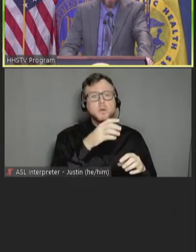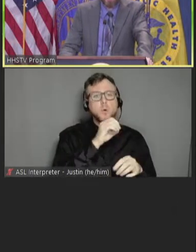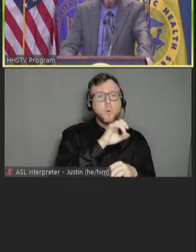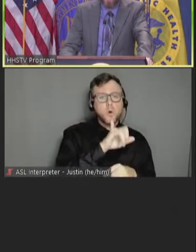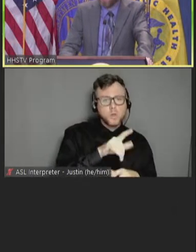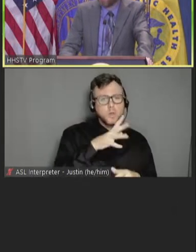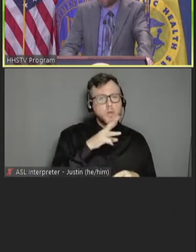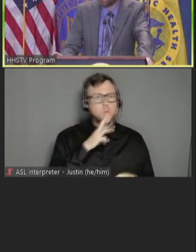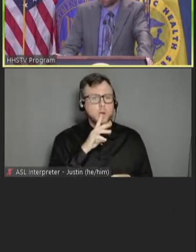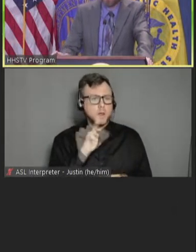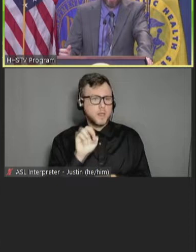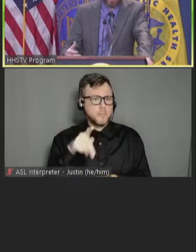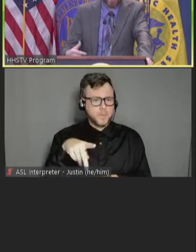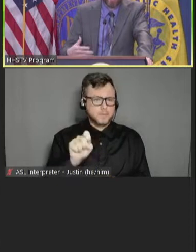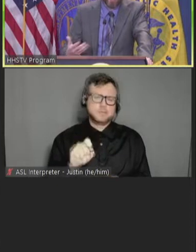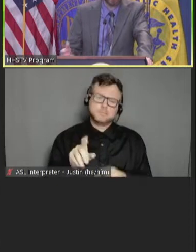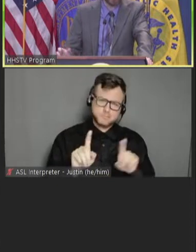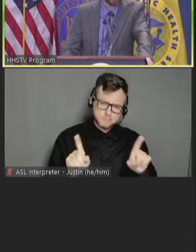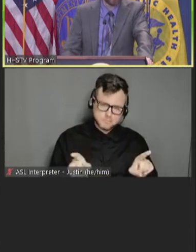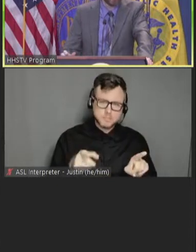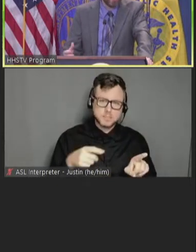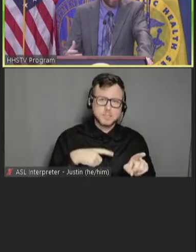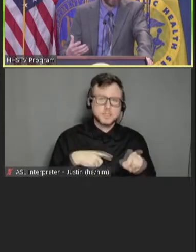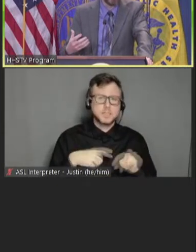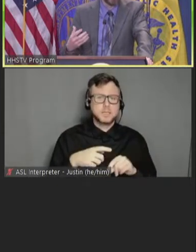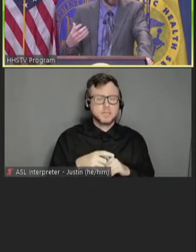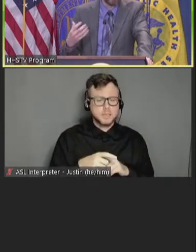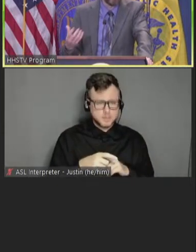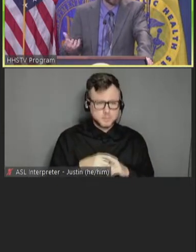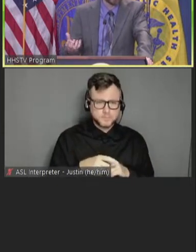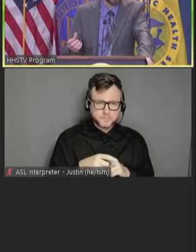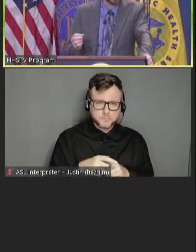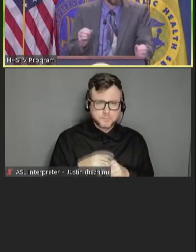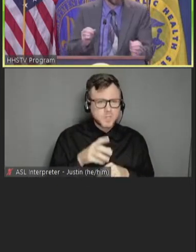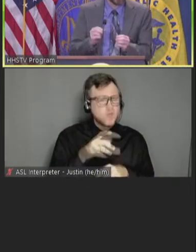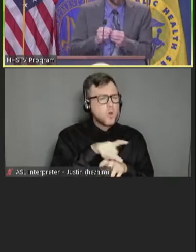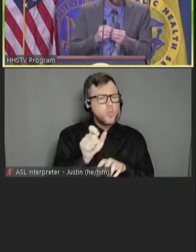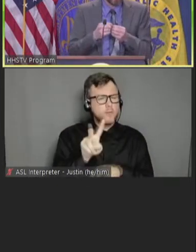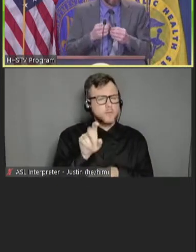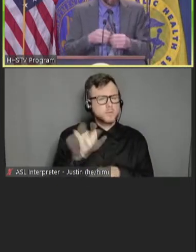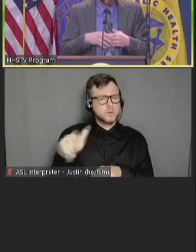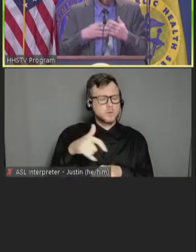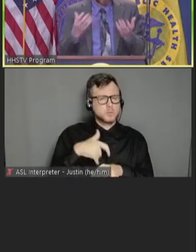And interestingly, outer membrane vesicles, these are little blobs that have come off of